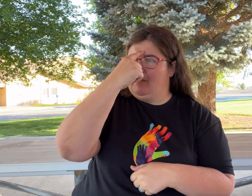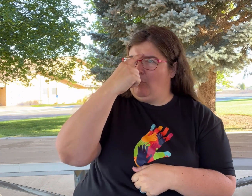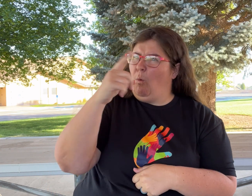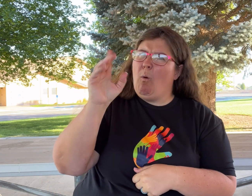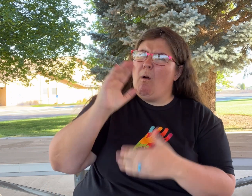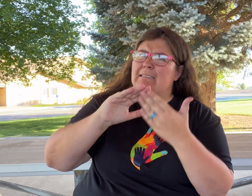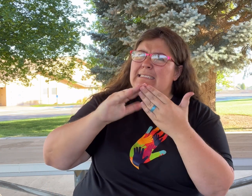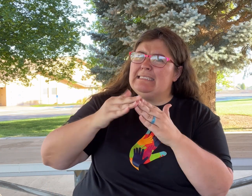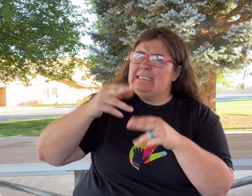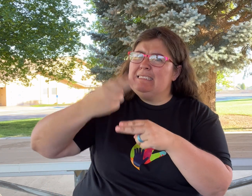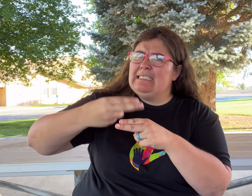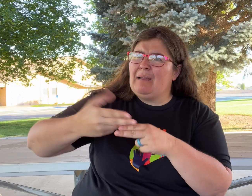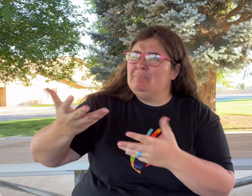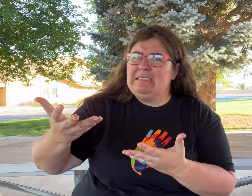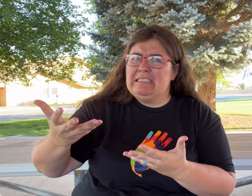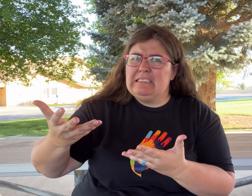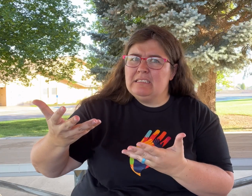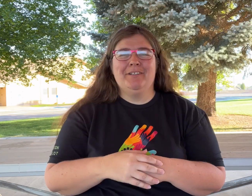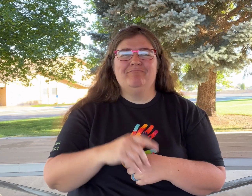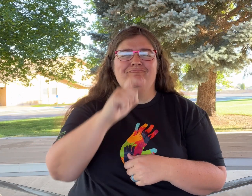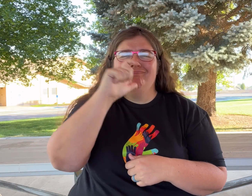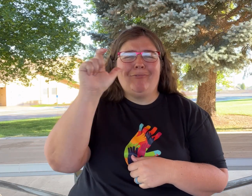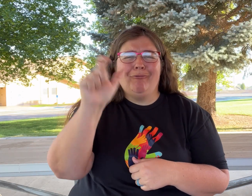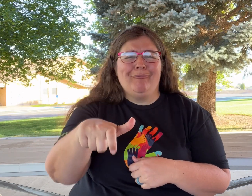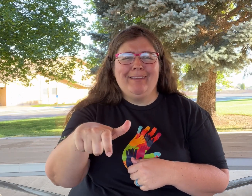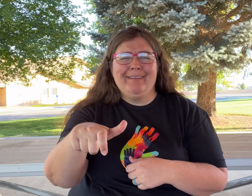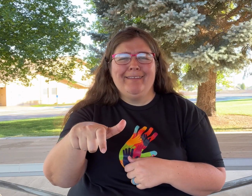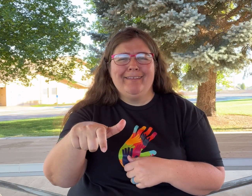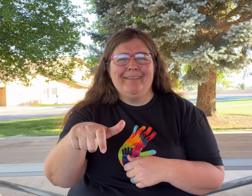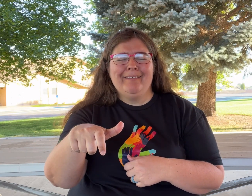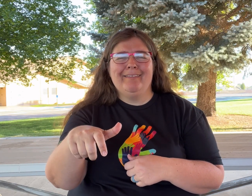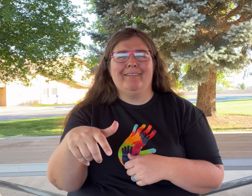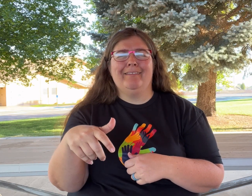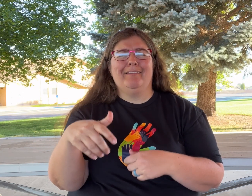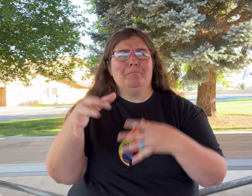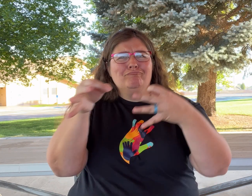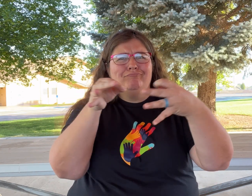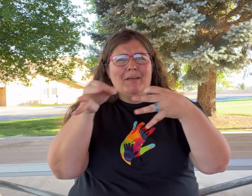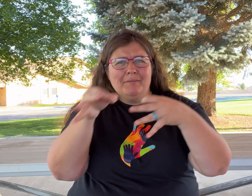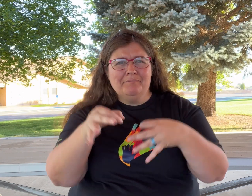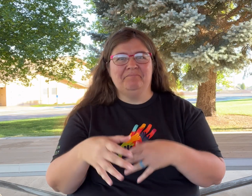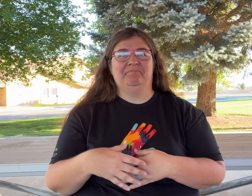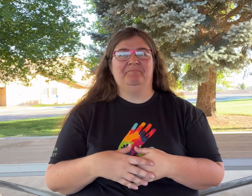you're thinking, "But what about city names?" Oh, you don't need it. You can describe where